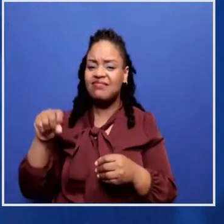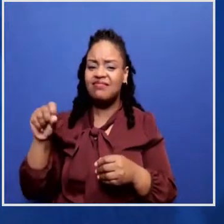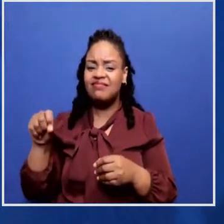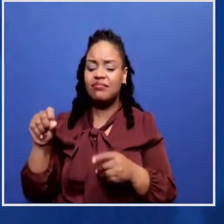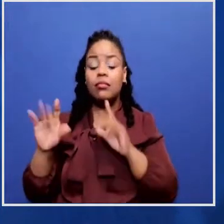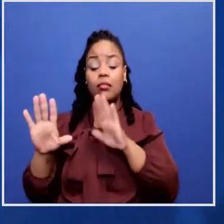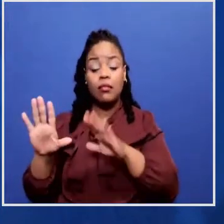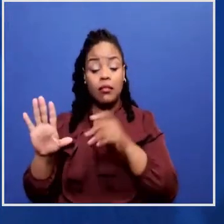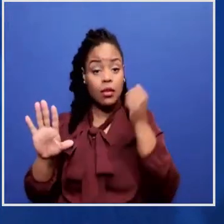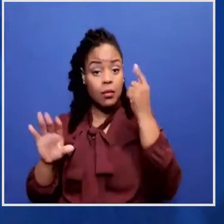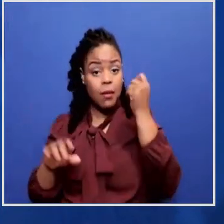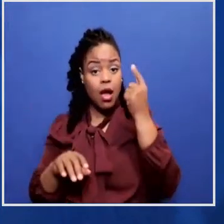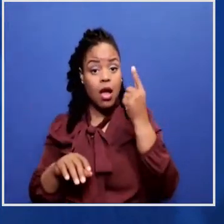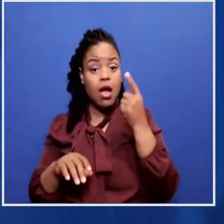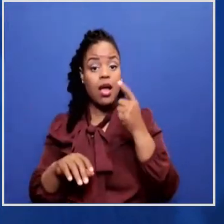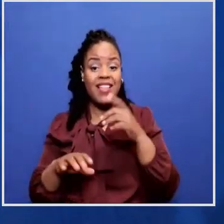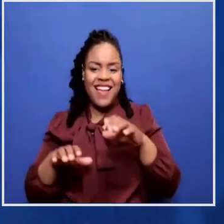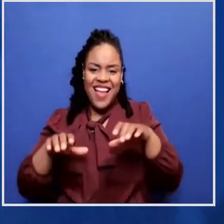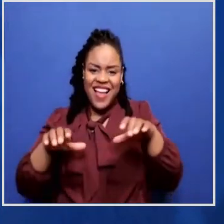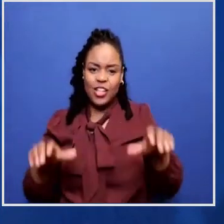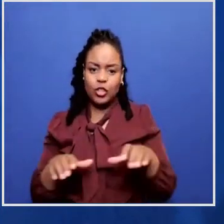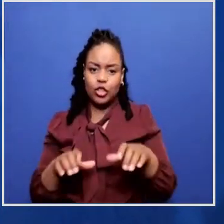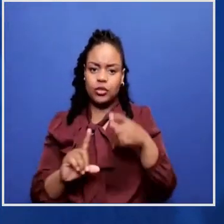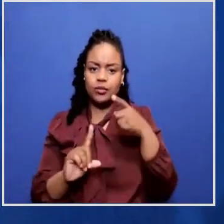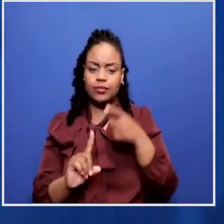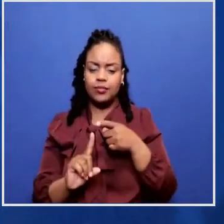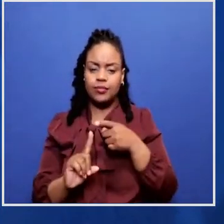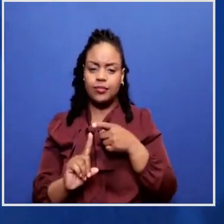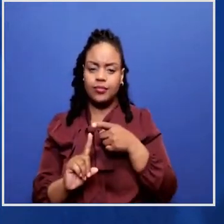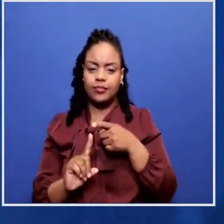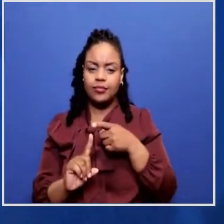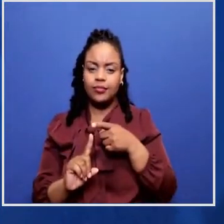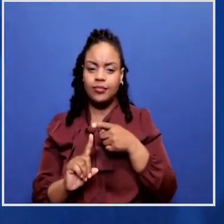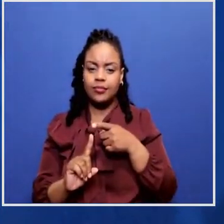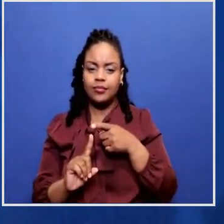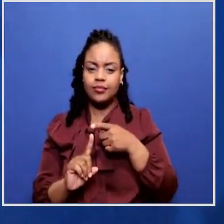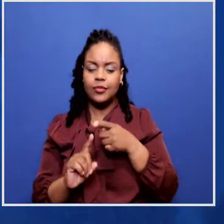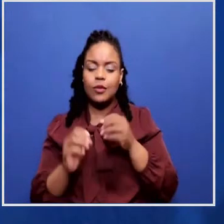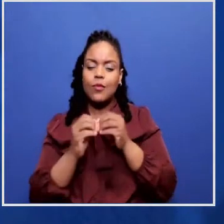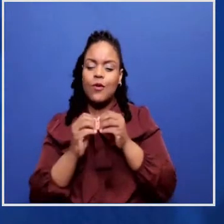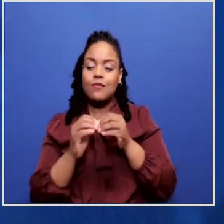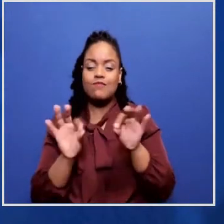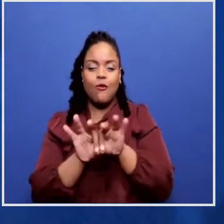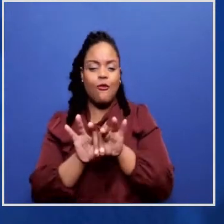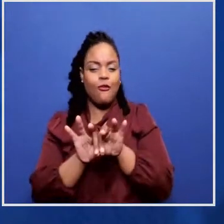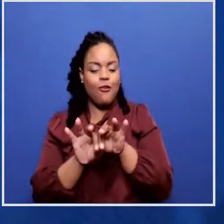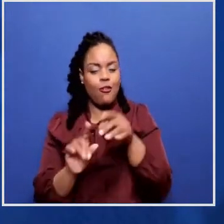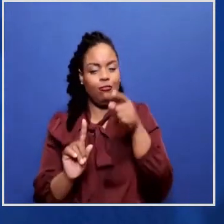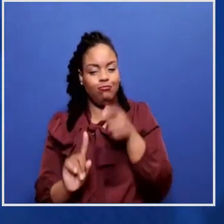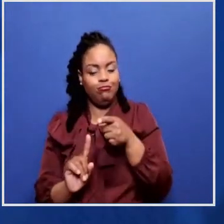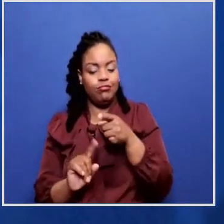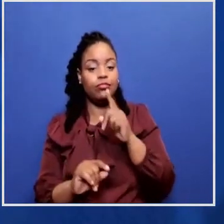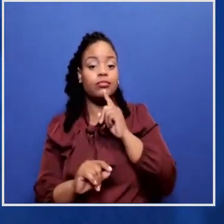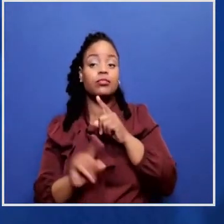BUT THE ACTIONS OF MARTIN LUTHER KING.